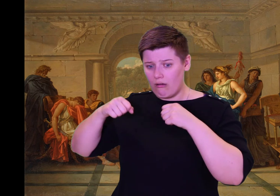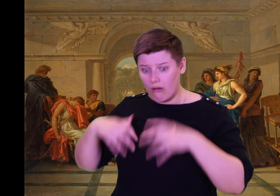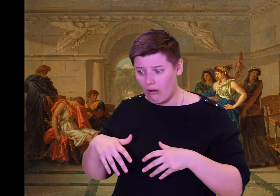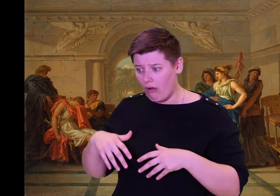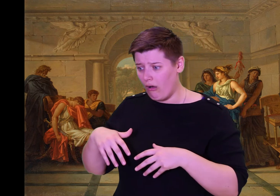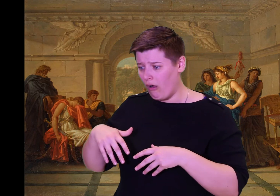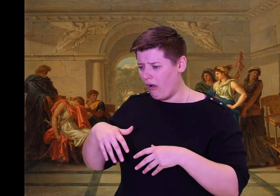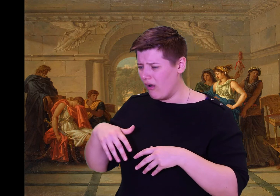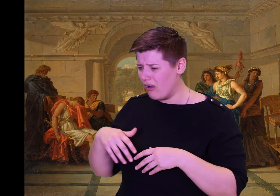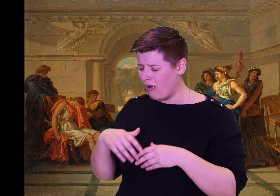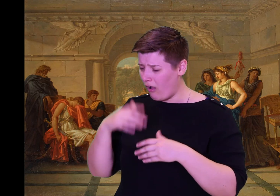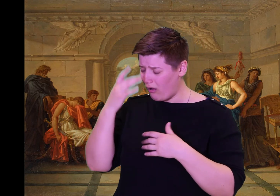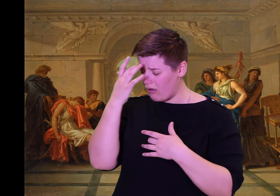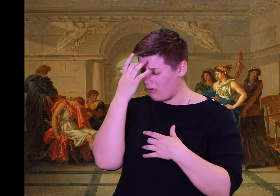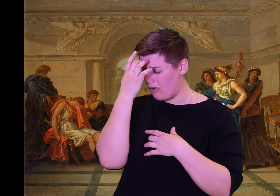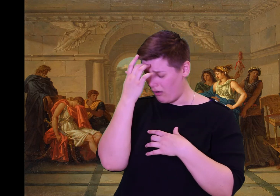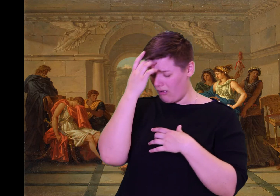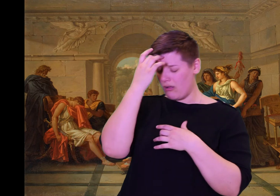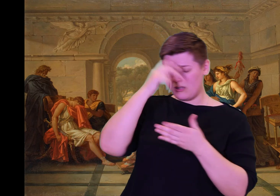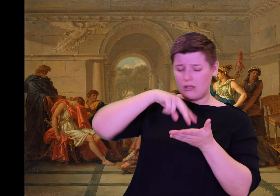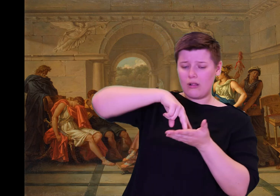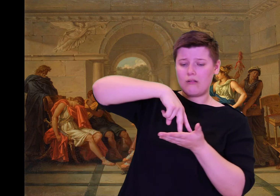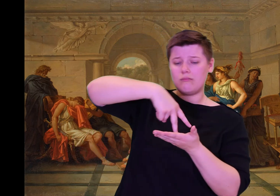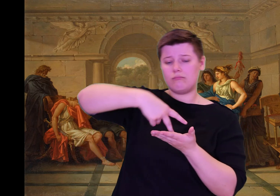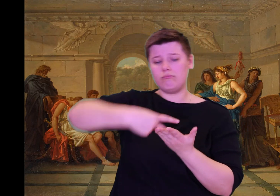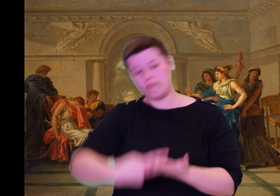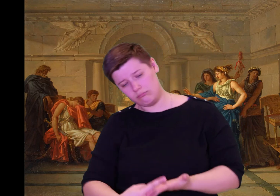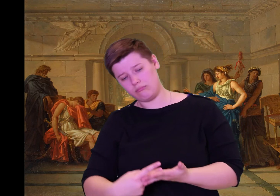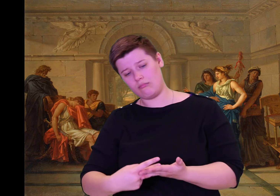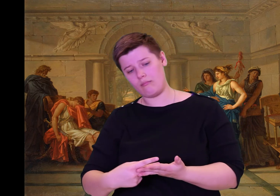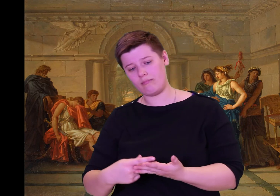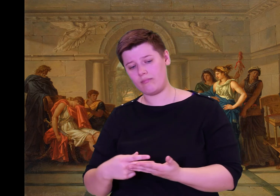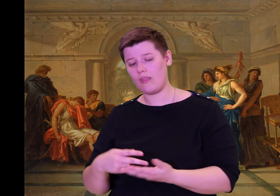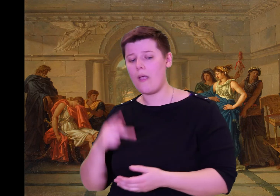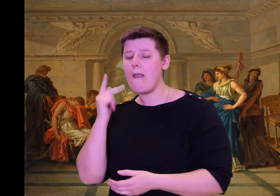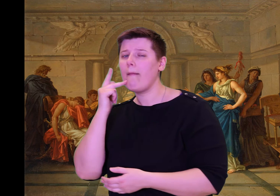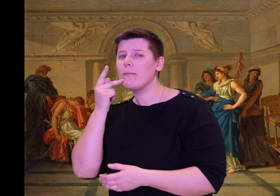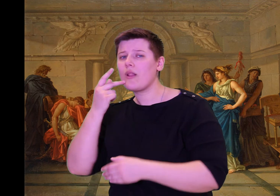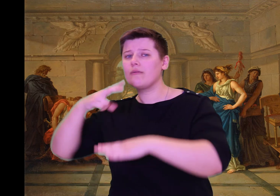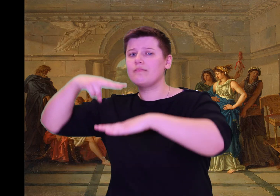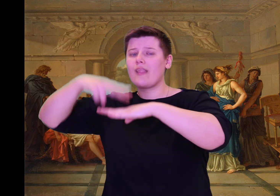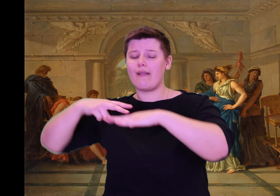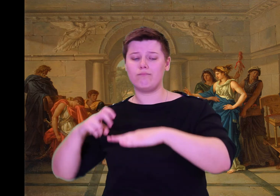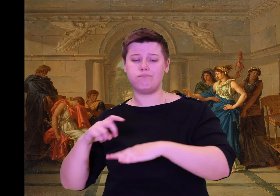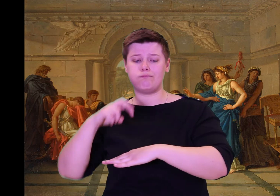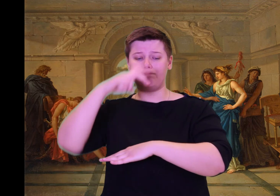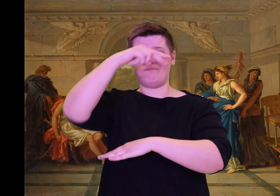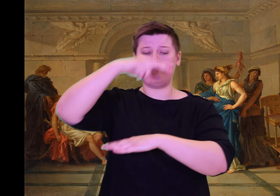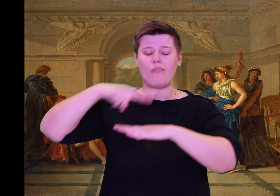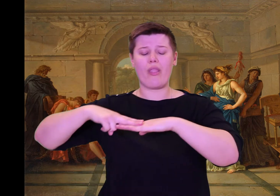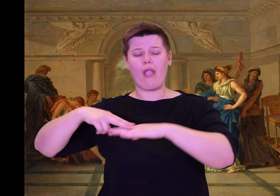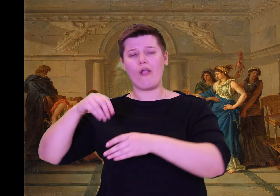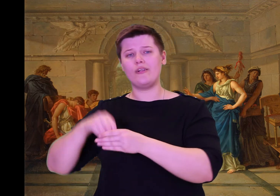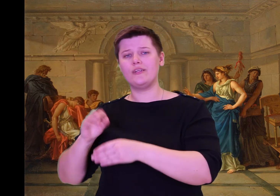would escape from death, or be brought down by those proud suitors. Her mind was